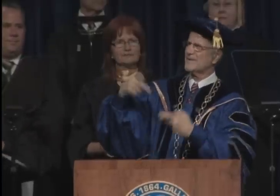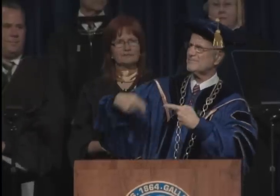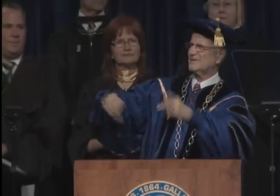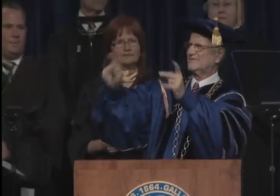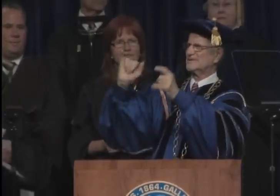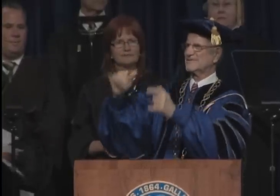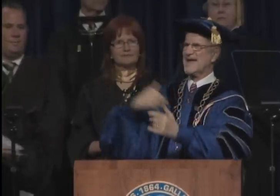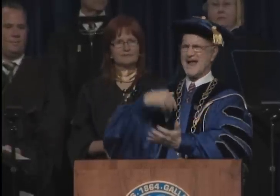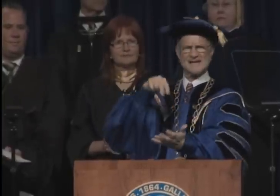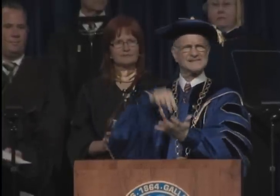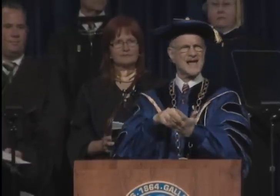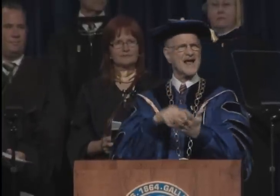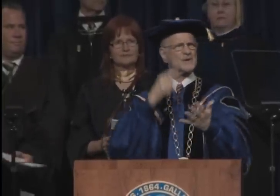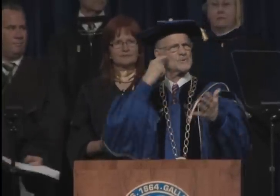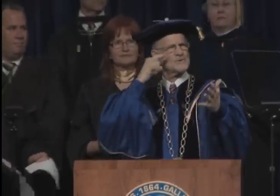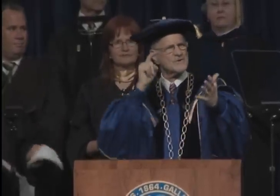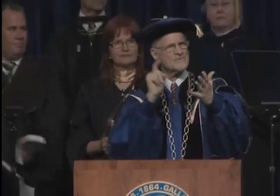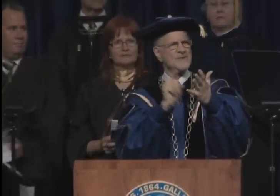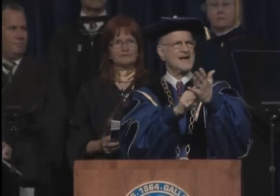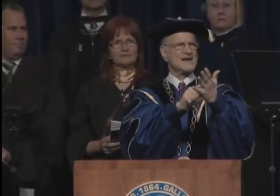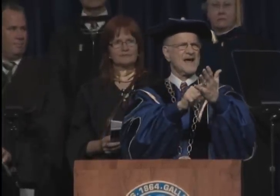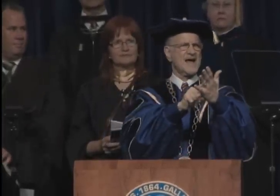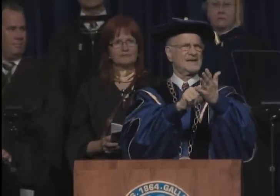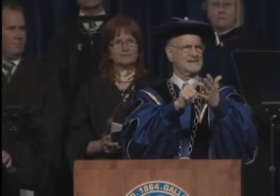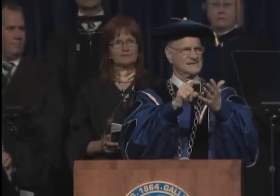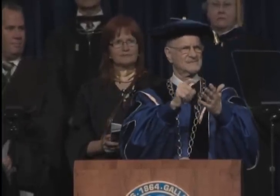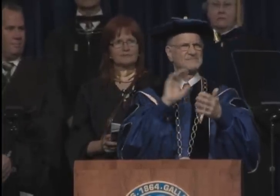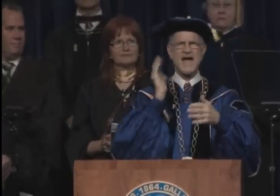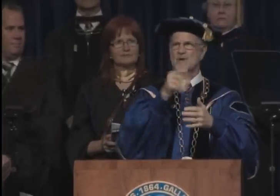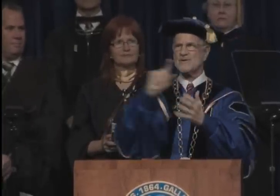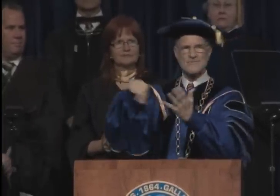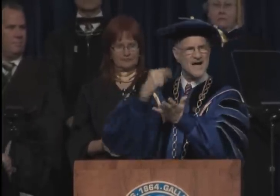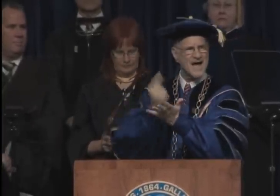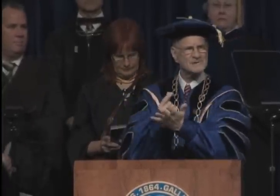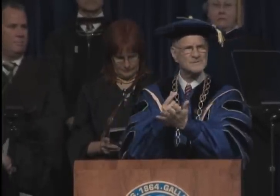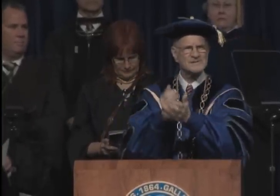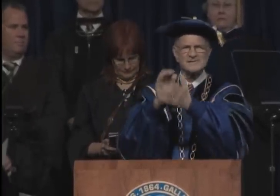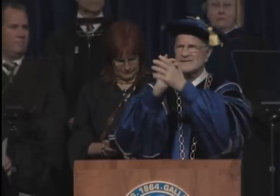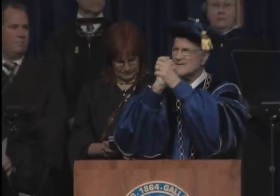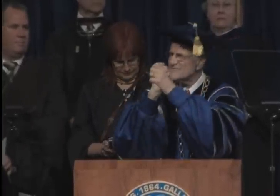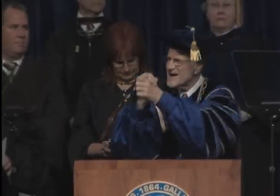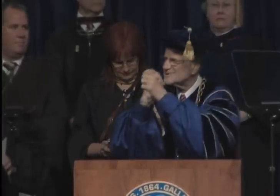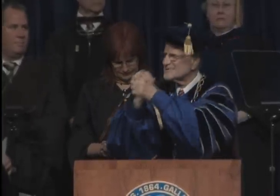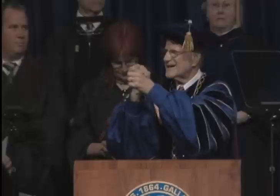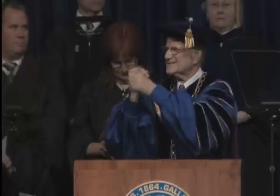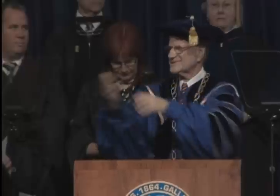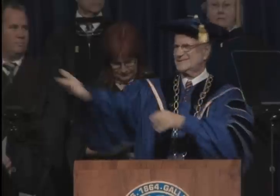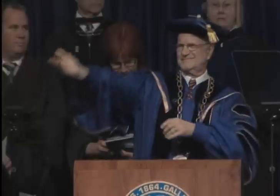It is with great honor and privilege that I stand here to recognize our graduates.